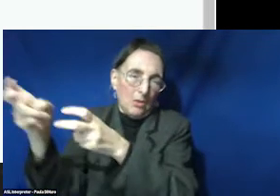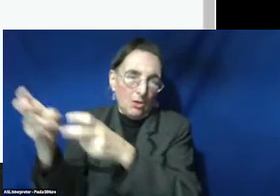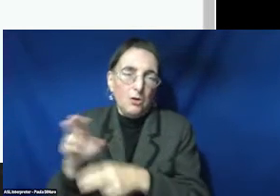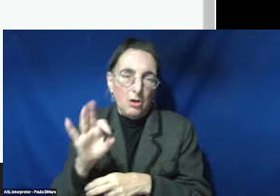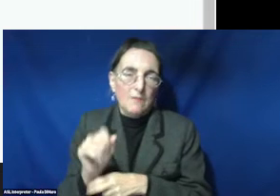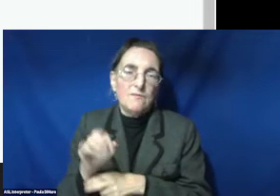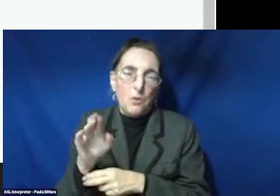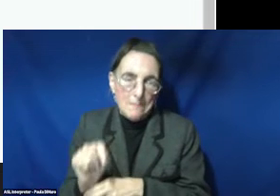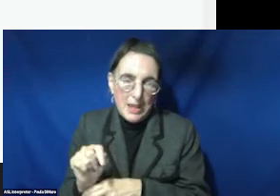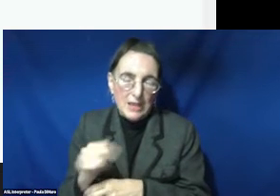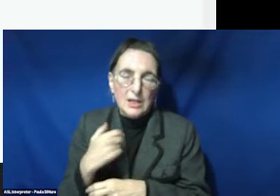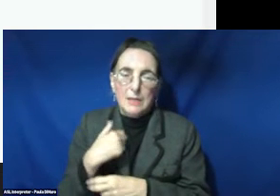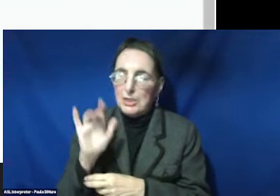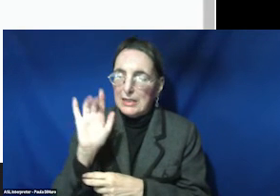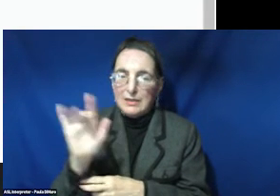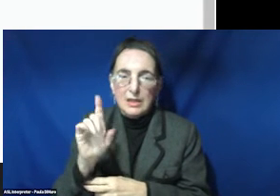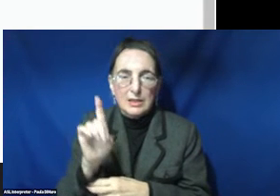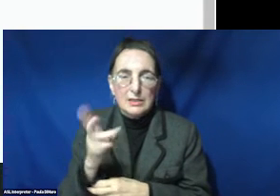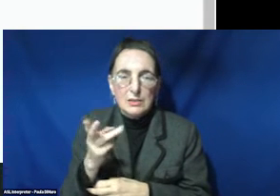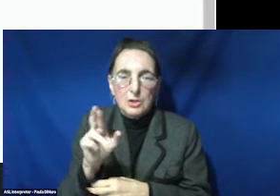I'm going to click on Duration. So this is a little different.